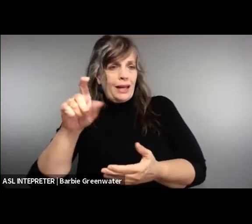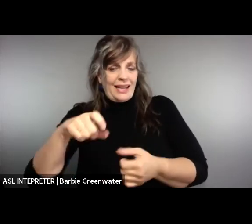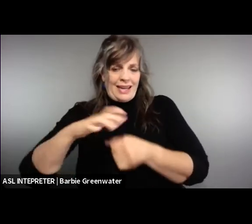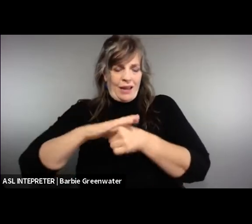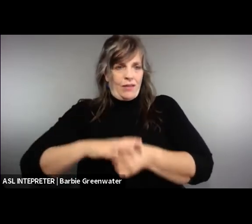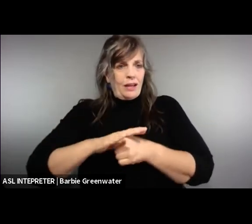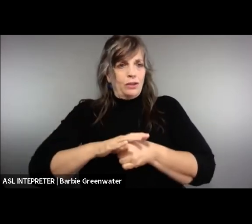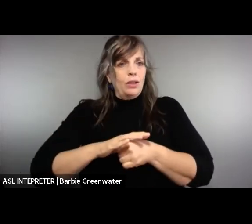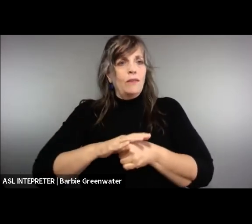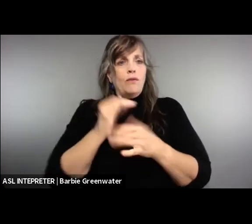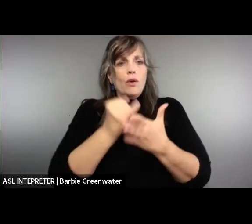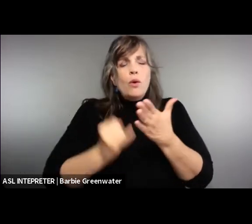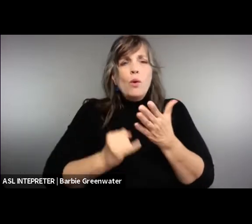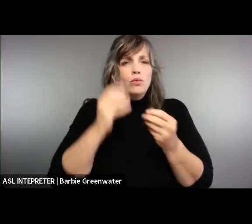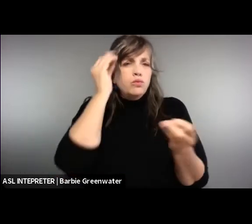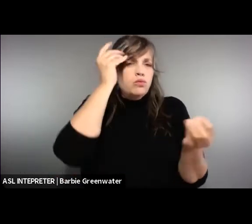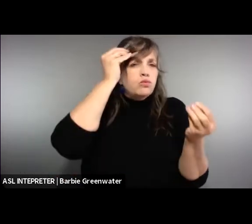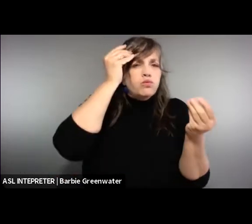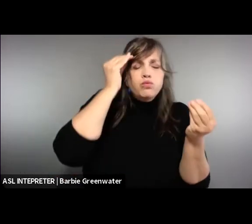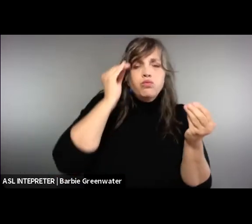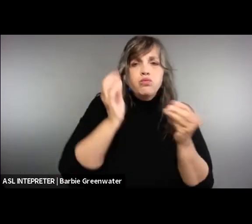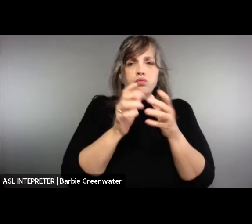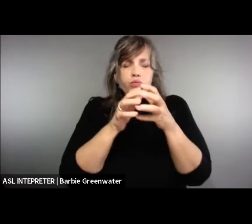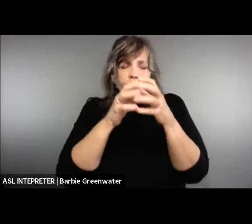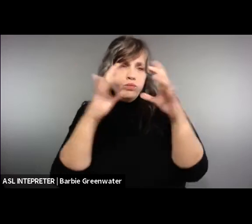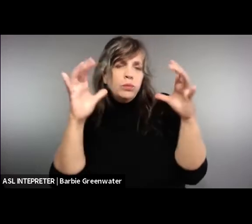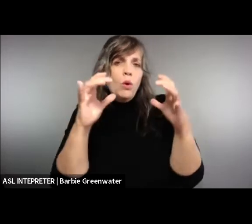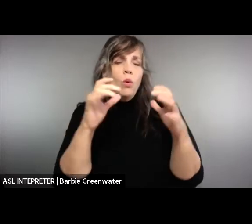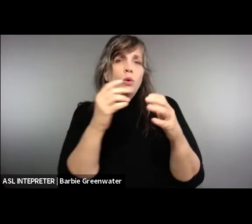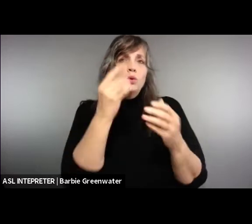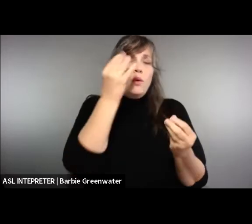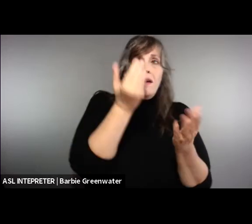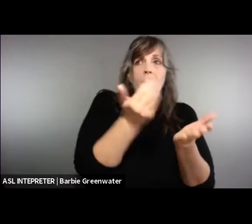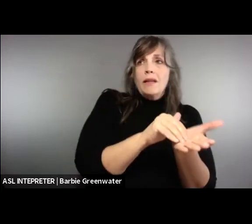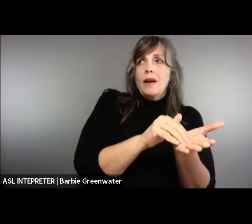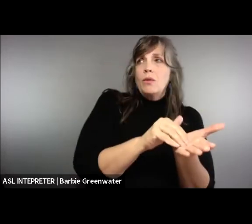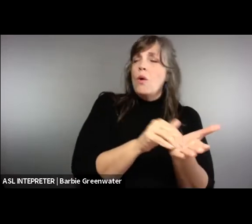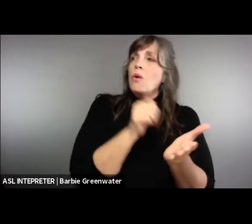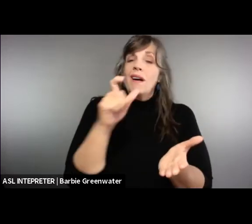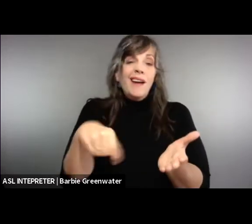and to rethink things or to not have to rethink things to rearticulate things.